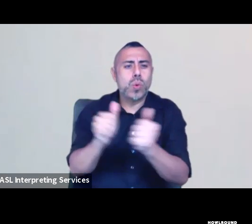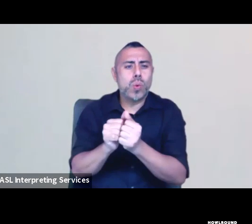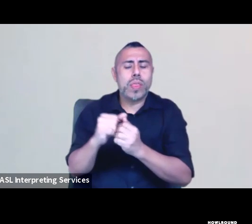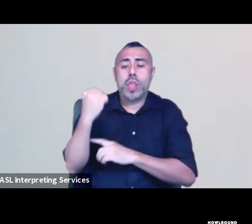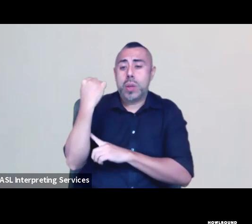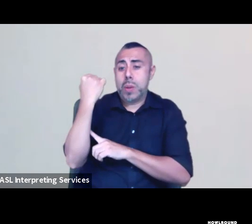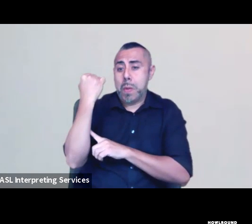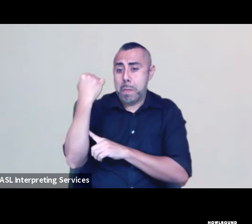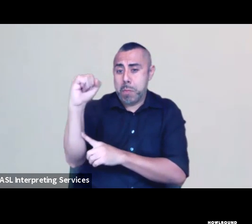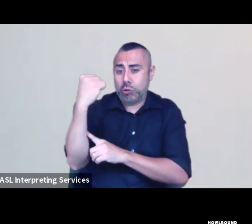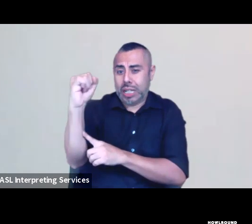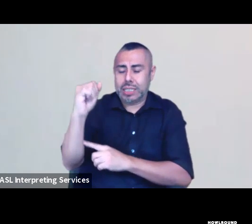and it was called #theatreactionguncontrol.